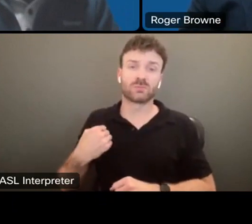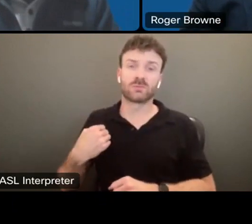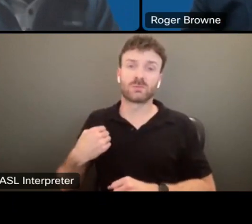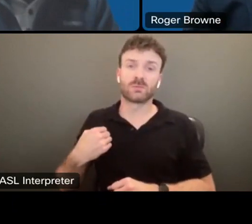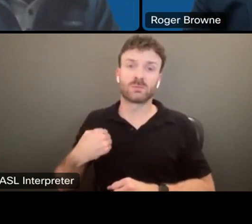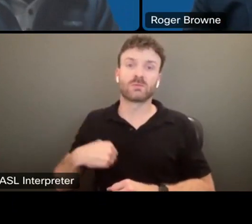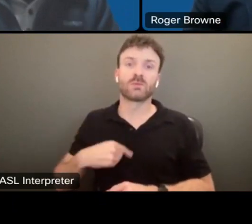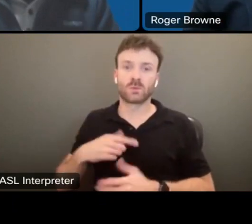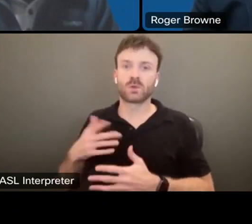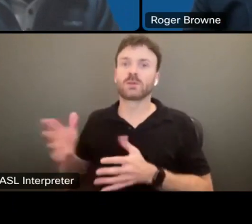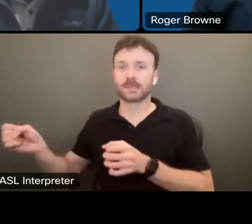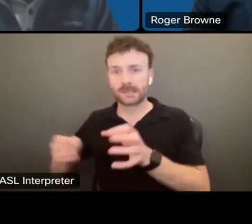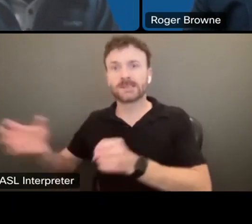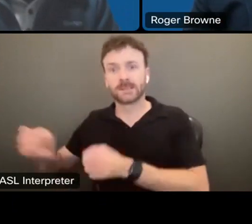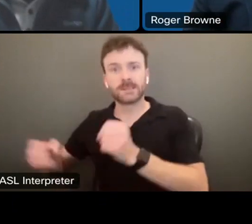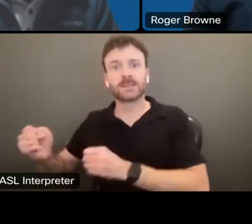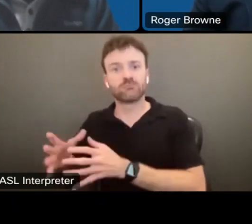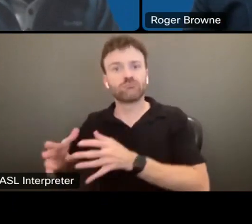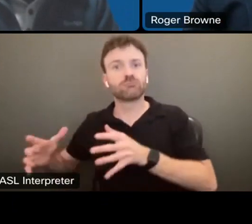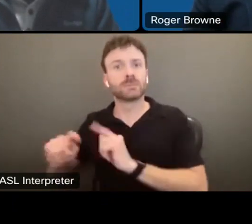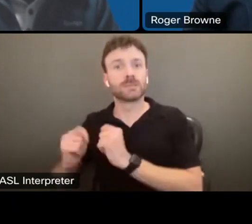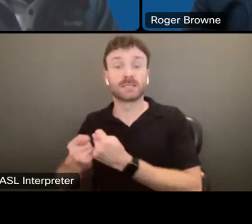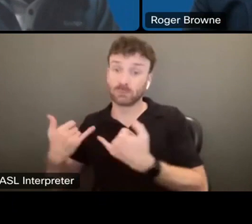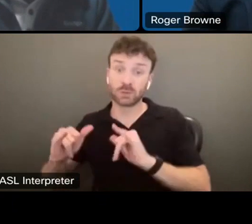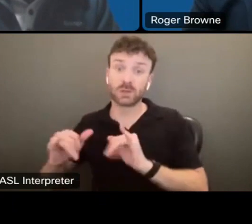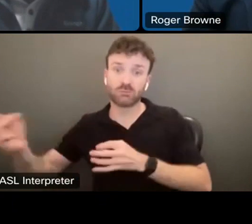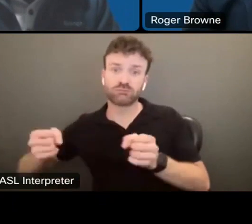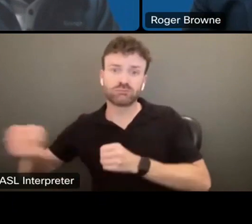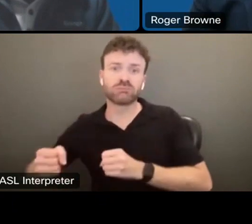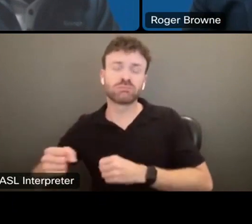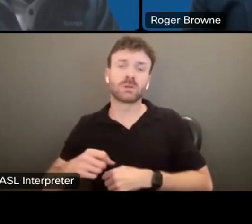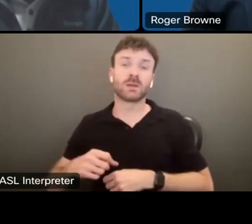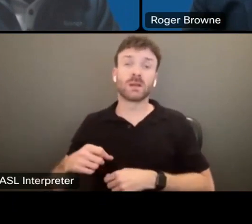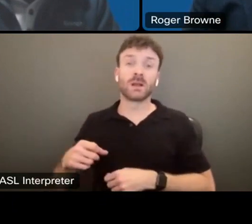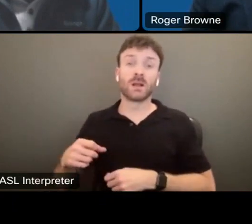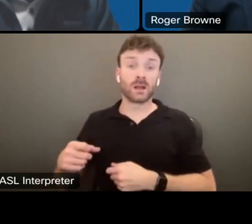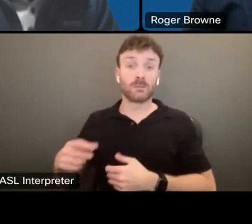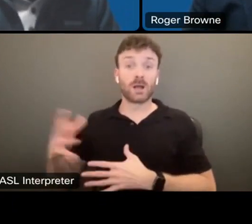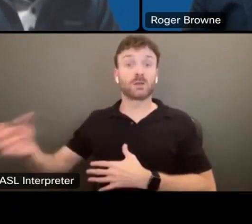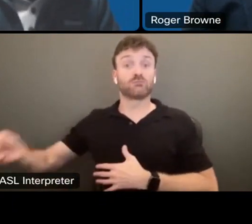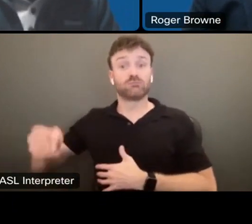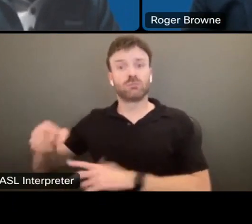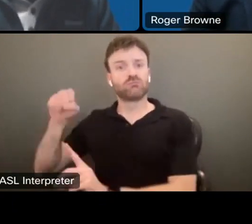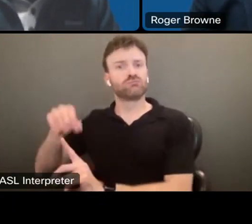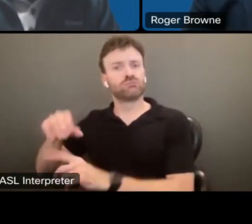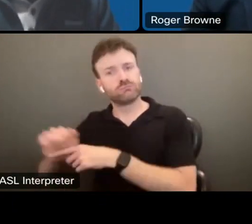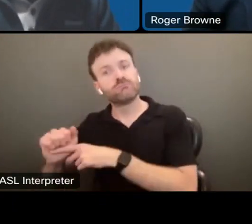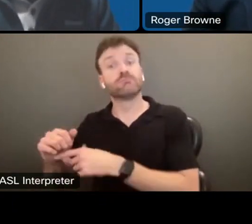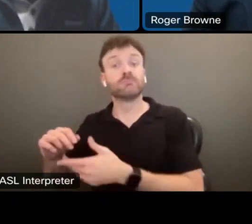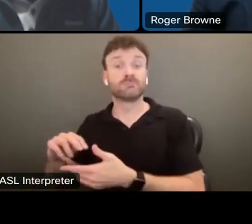our staff forces and we're still working on doing that right now. But even in bringing those people onboard last year, there's still a lengthy training